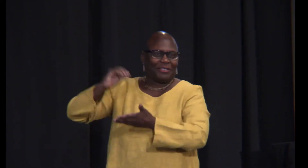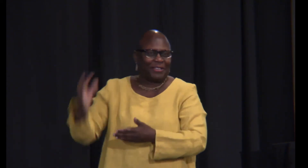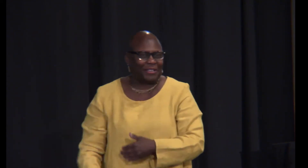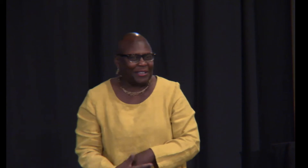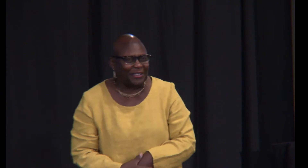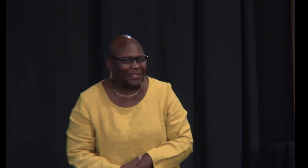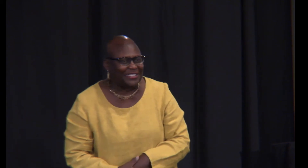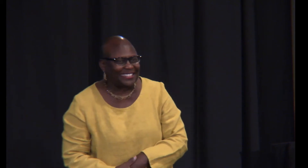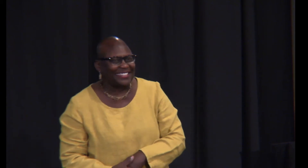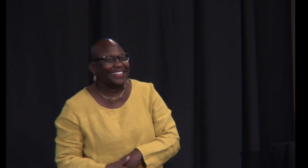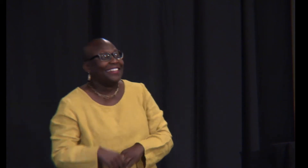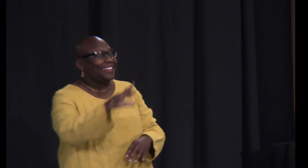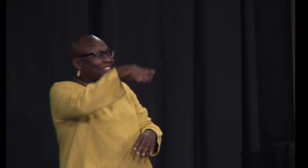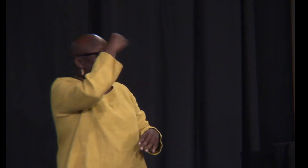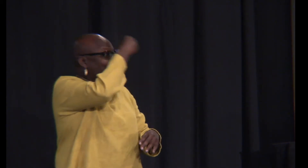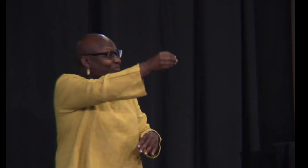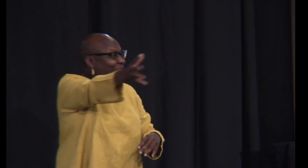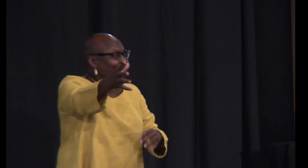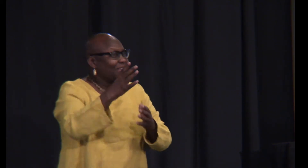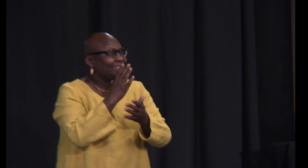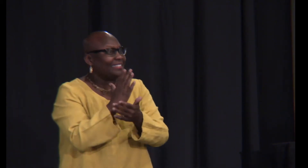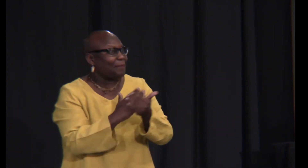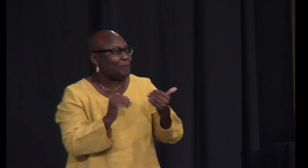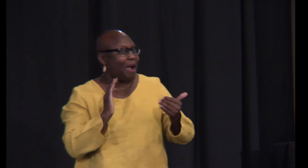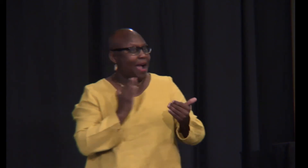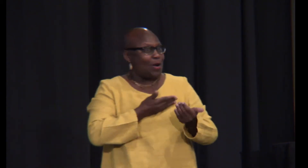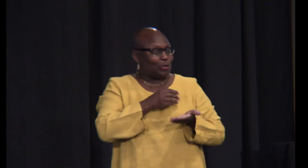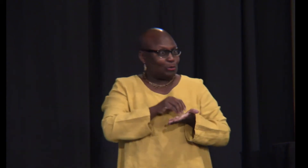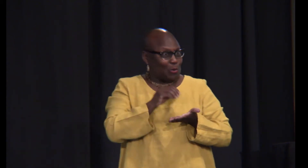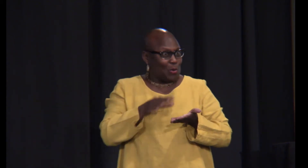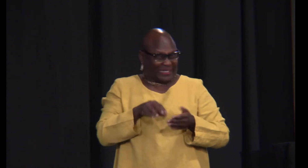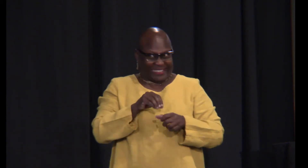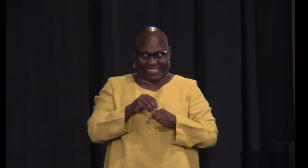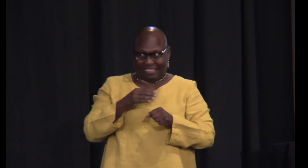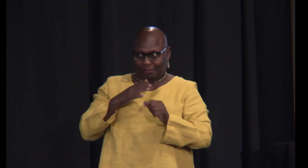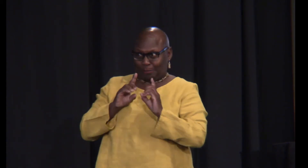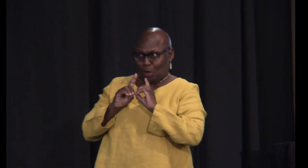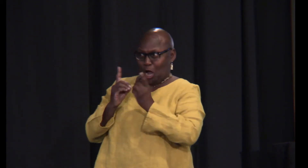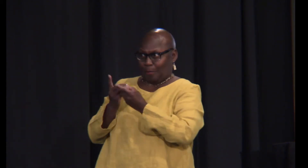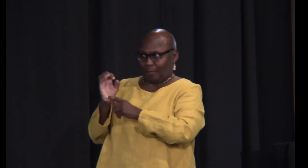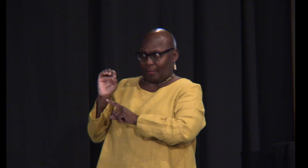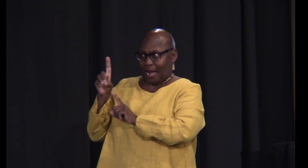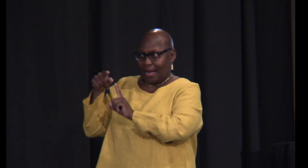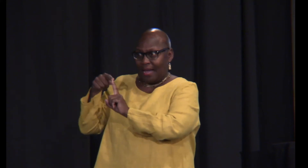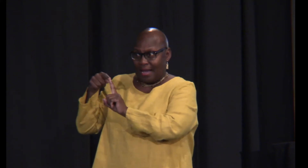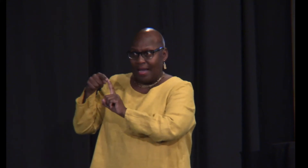I've been teaching for a very long time. I've had some of my current students -